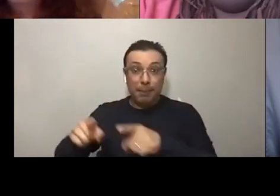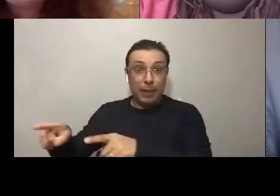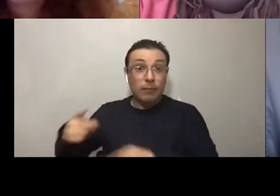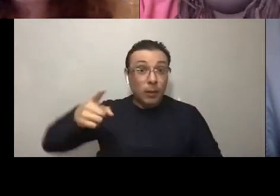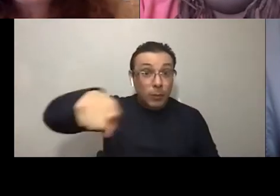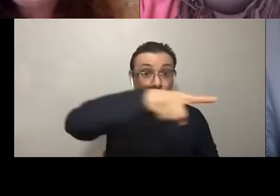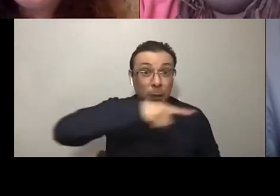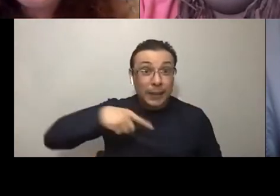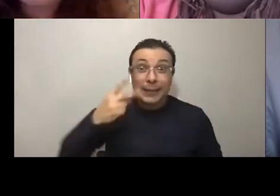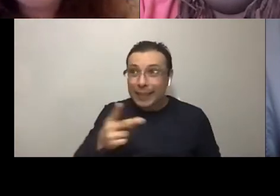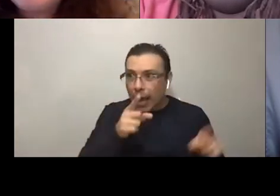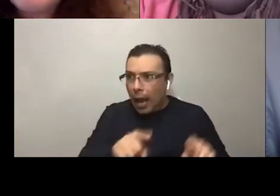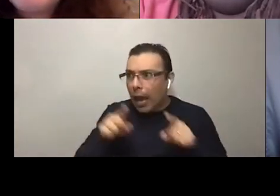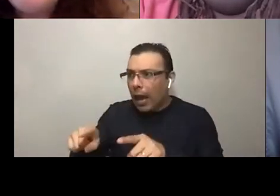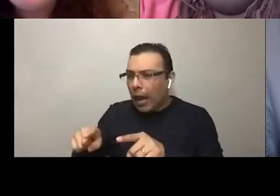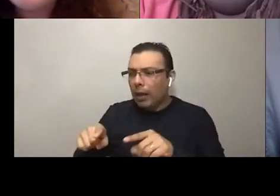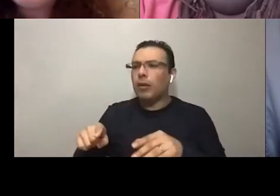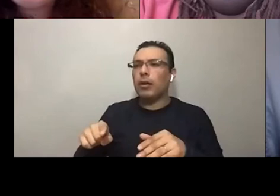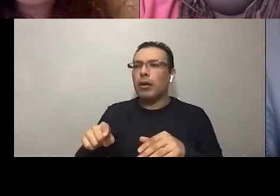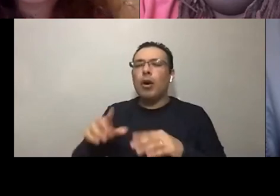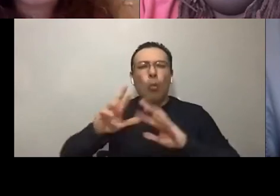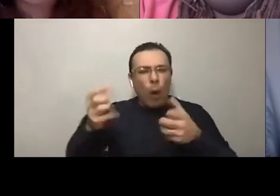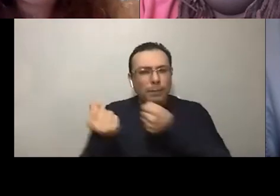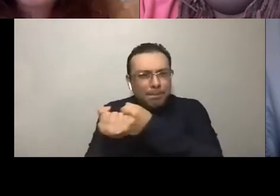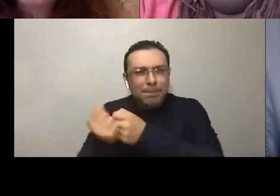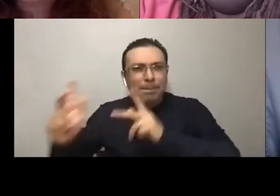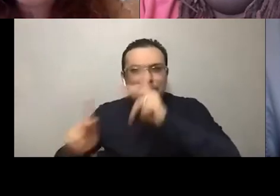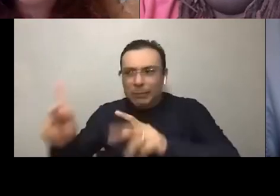And, you know, I was definitely part of those communities that immediately had a response,